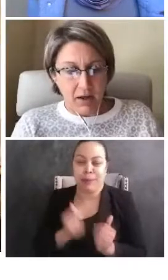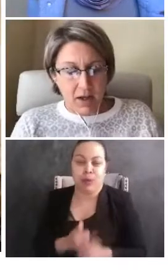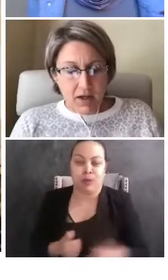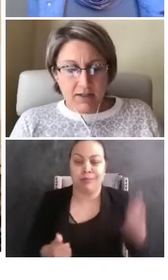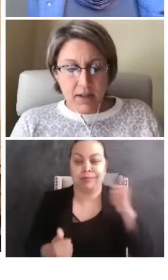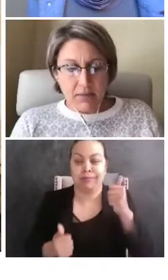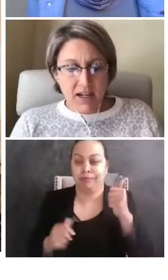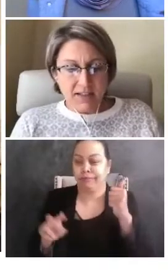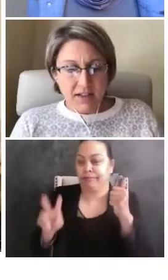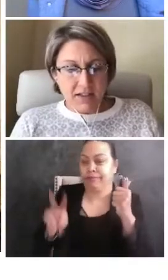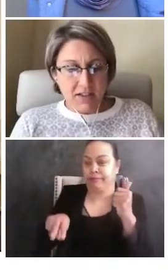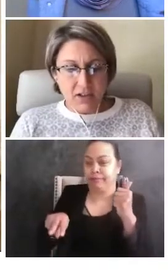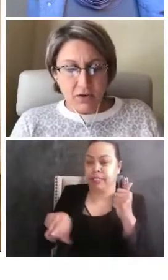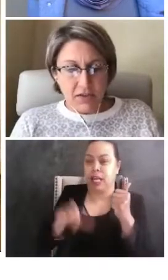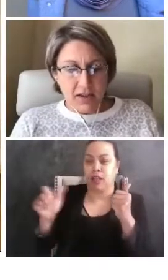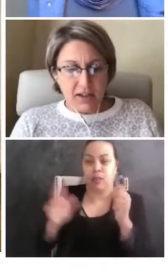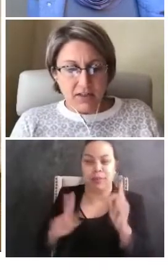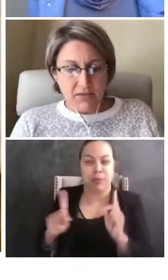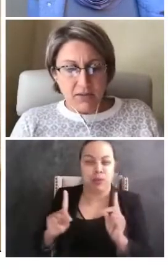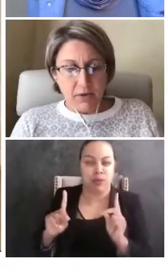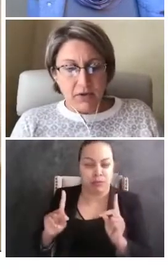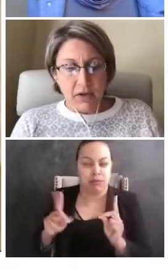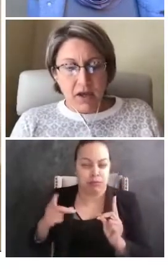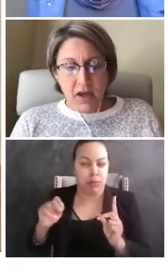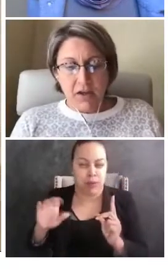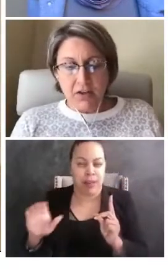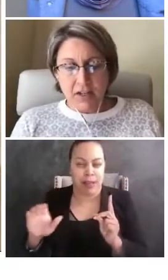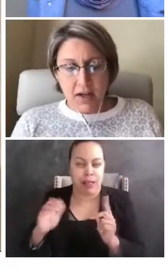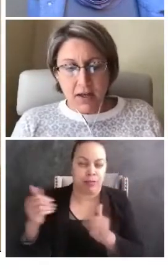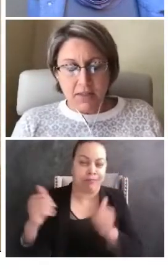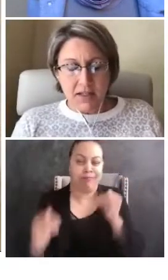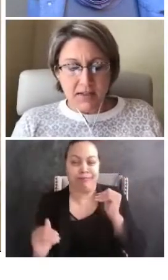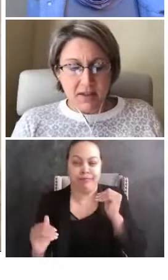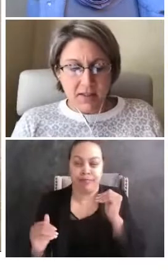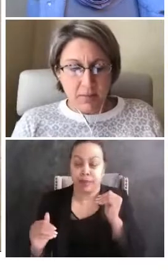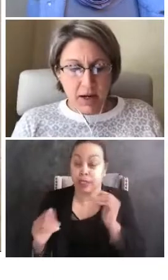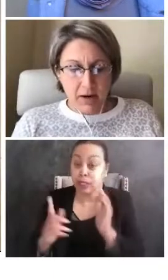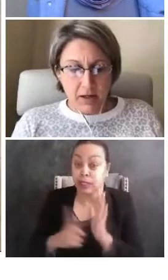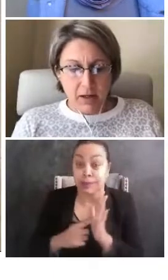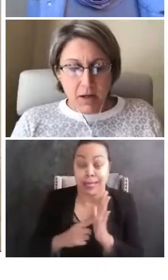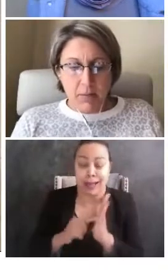air. Sometimes it is so thick it is visible. Sometimes it is less apparent.